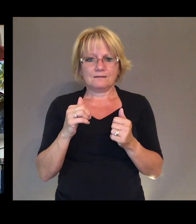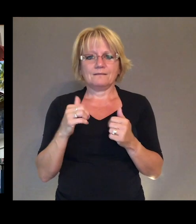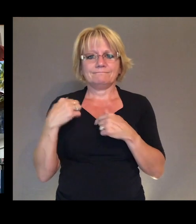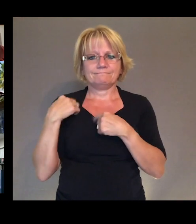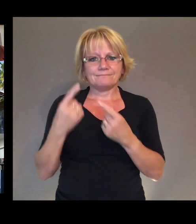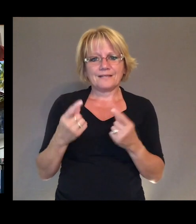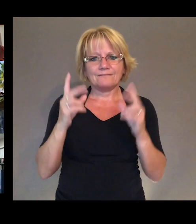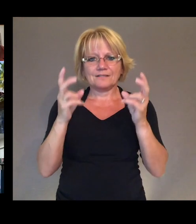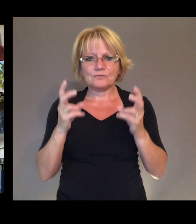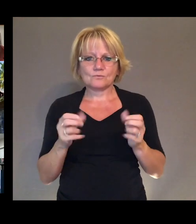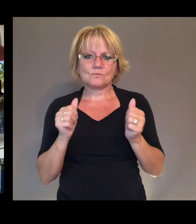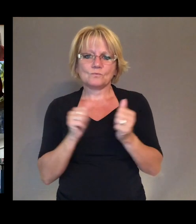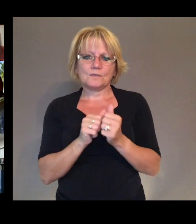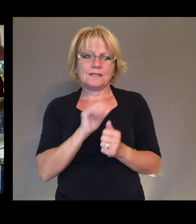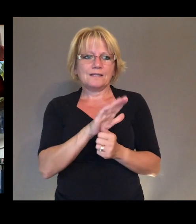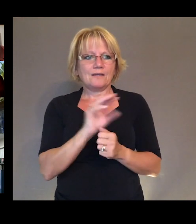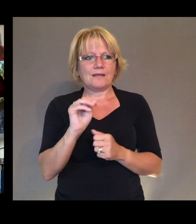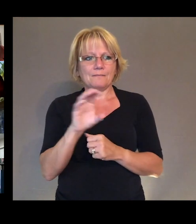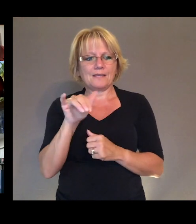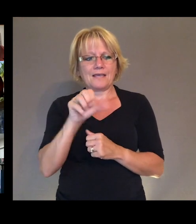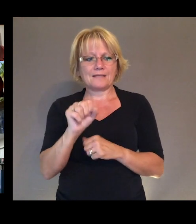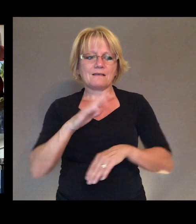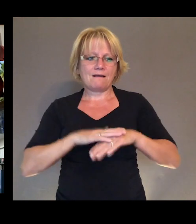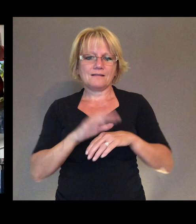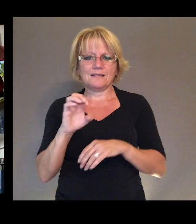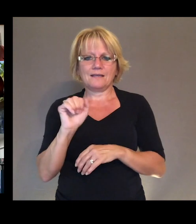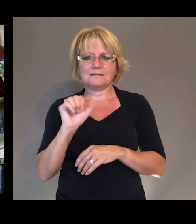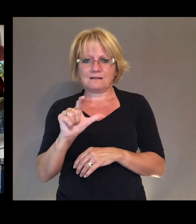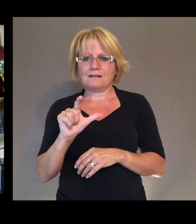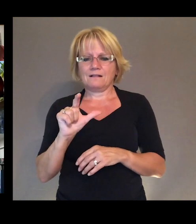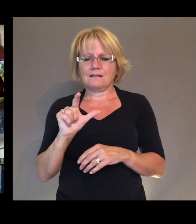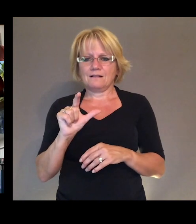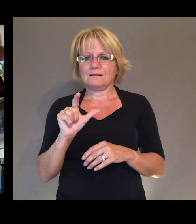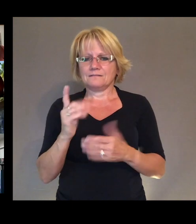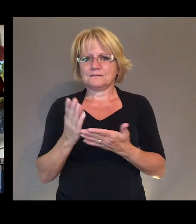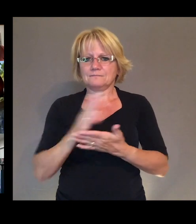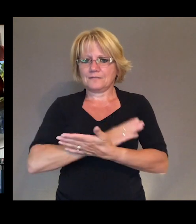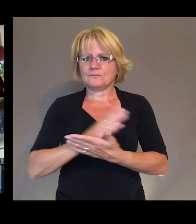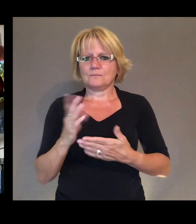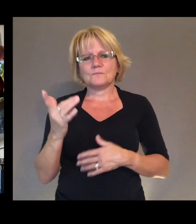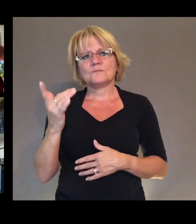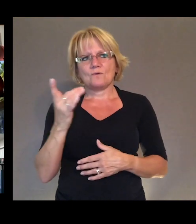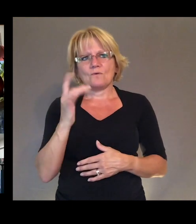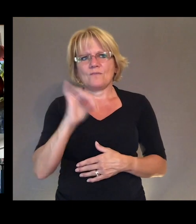and a lot of them are on the ESL spectrum. So that is something that we must take a further look on